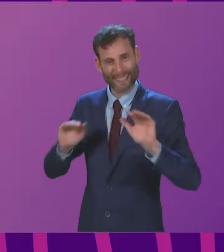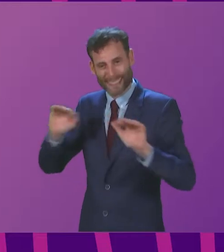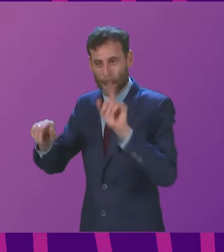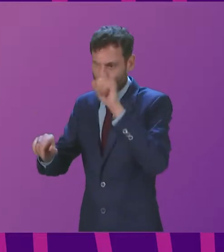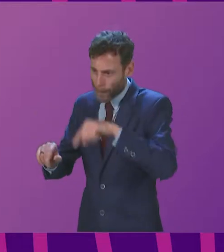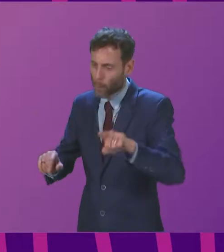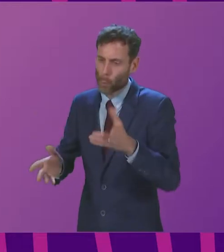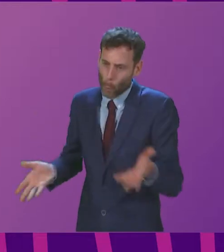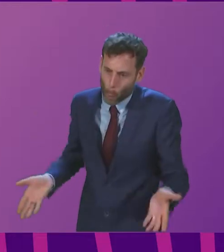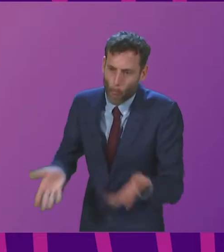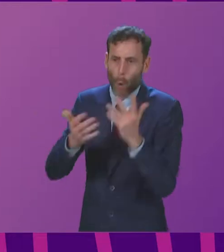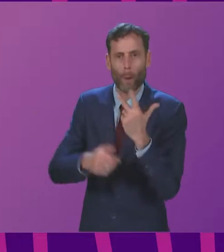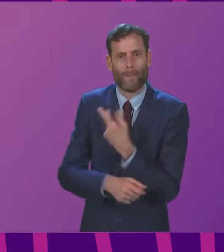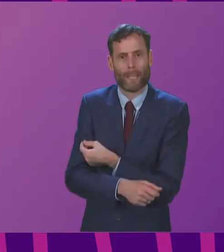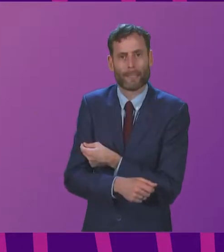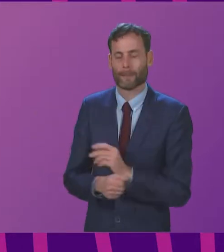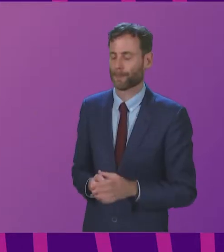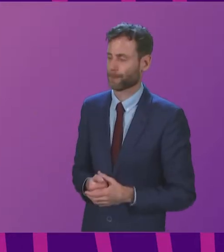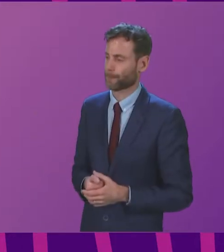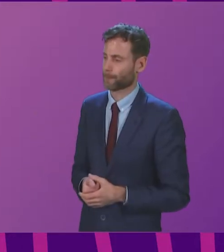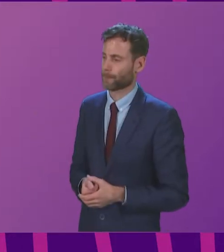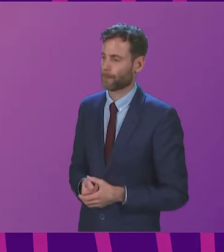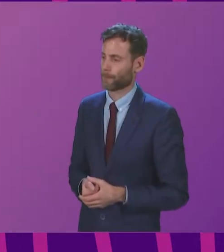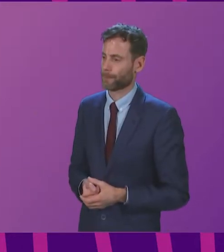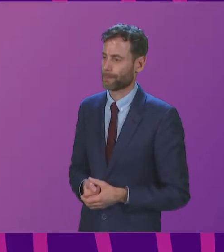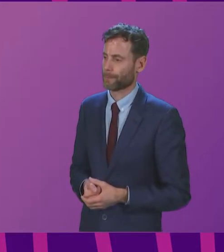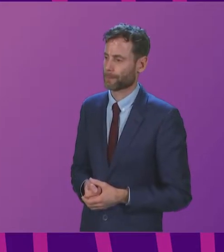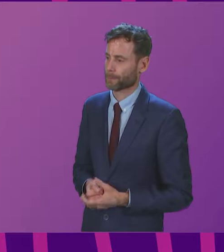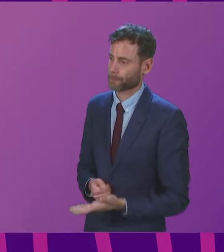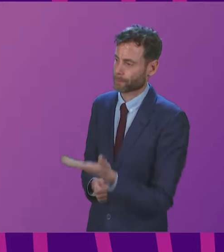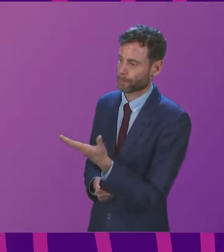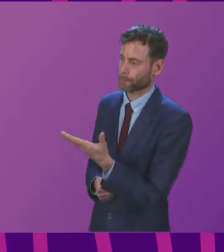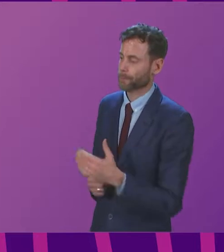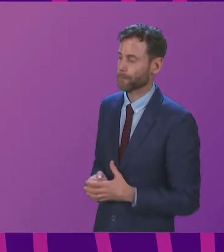do everything possible in their constituencies to reiterate and emphasise that message. I call Gillian Mackay, to be followed by Rona Mackay.